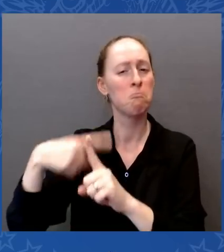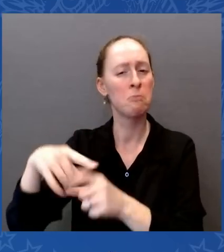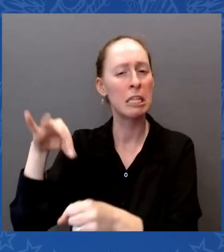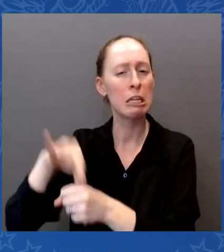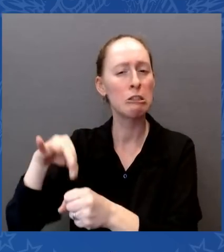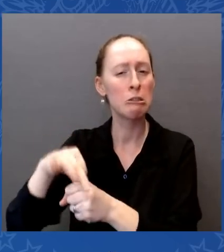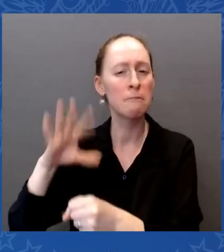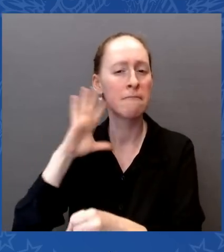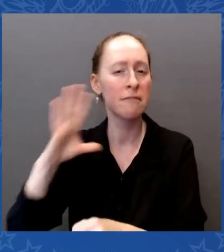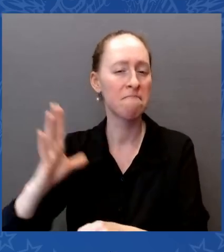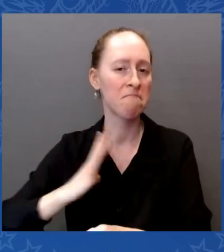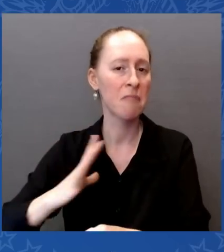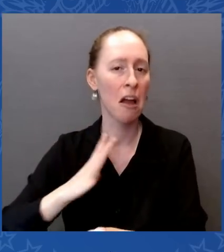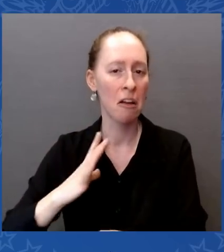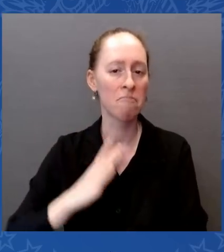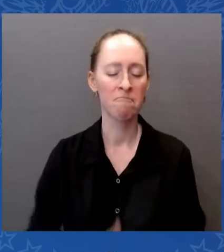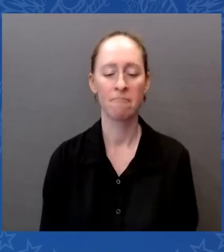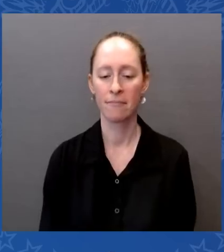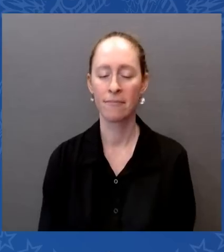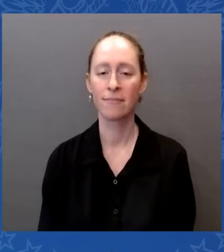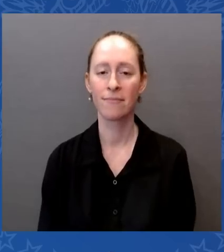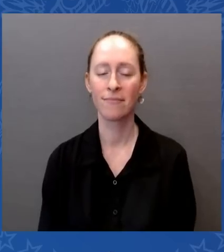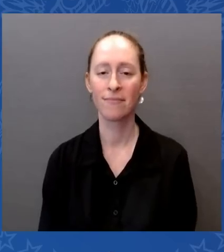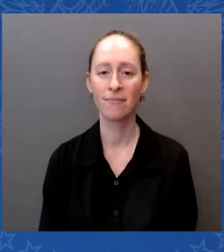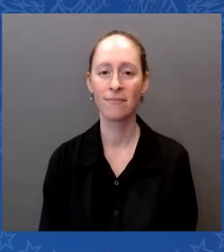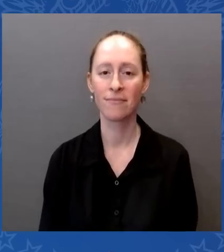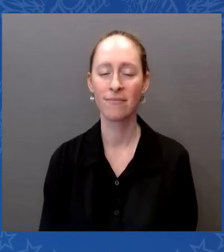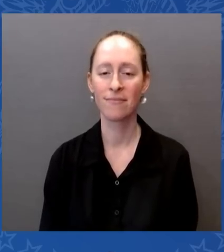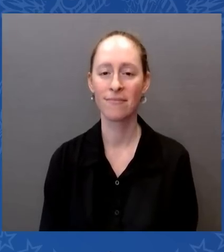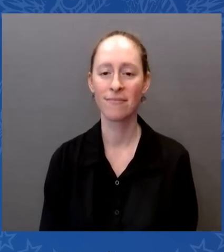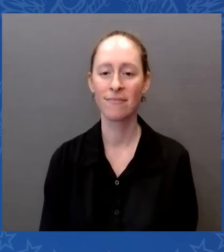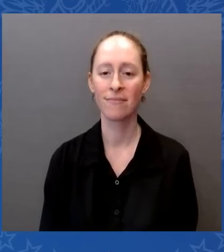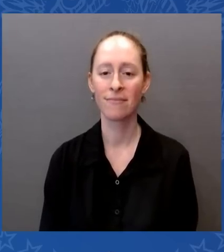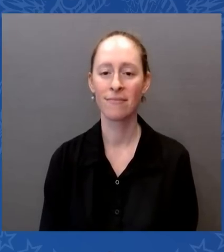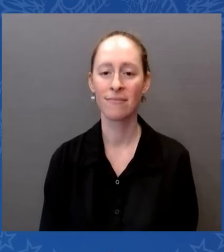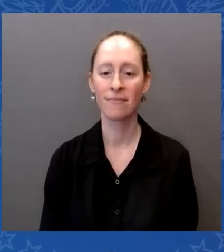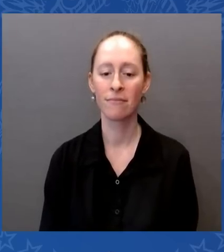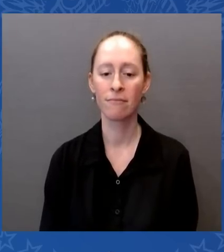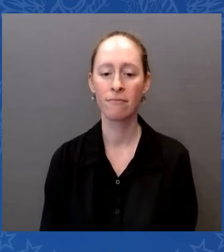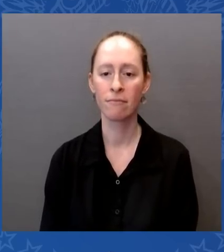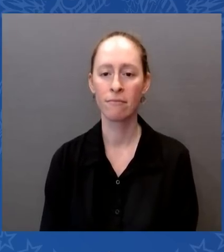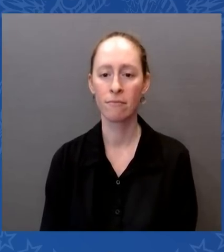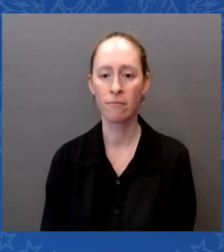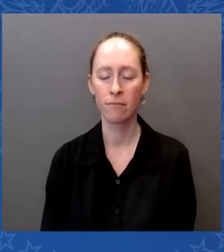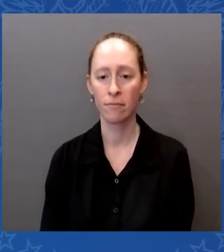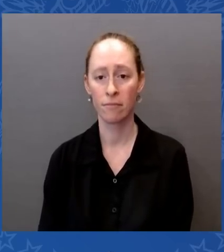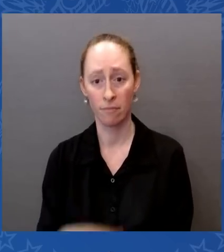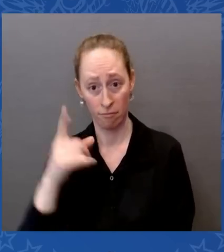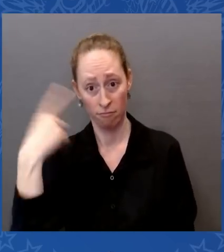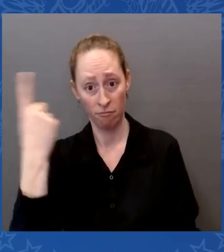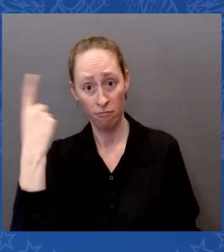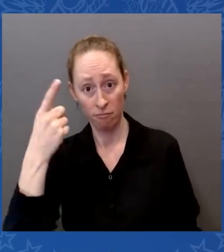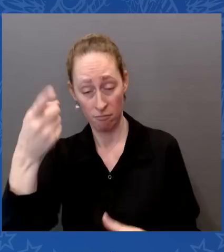do you support the permanent repeal of the debt ceiling, sir? The President: The permanent repeal of the debt ceiling? What do you mean? The Press: Of the debt limit. Yeah.